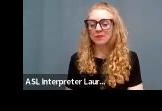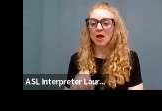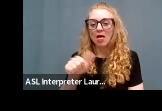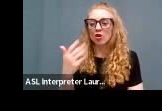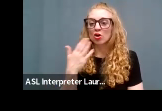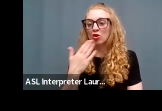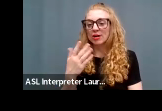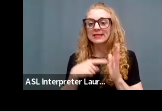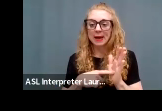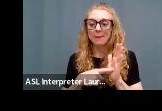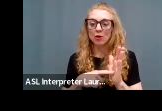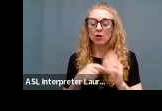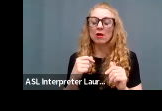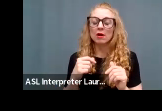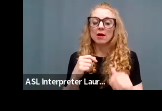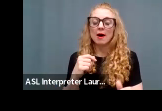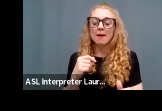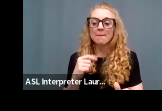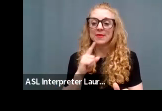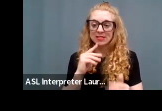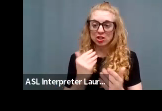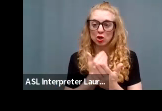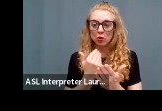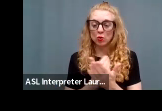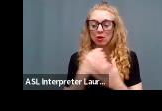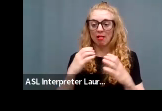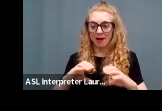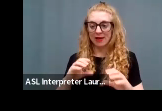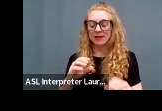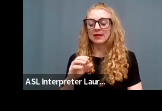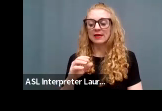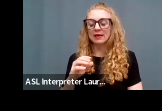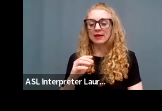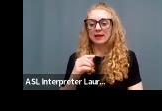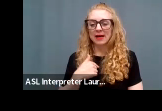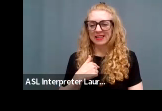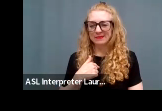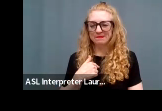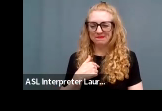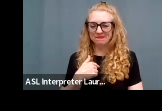is it's one of these new clients of ours that I've mentioned is a fairly new quadriplegic